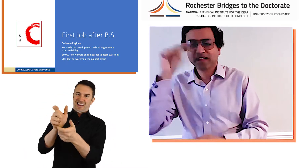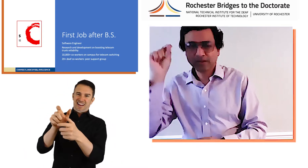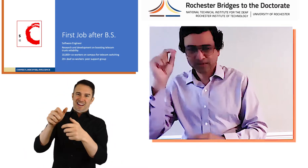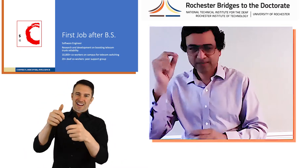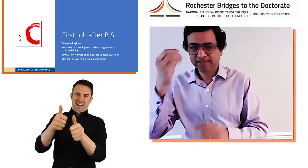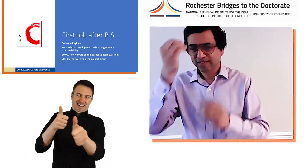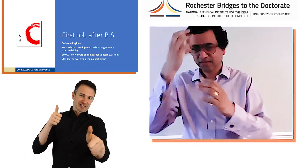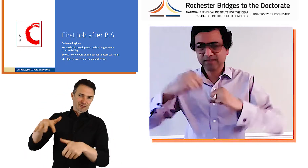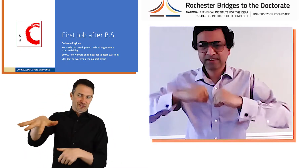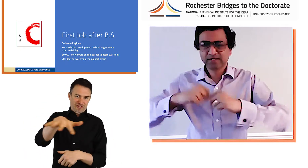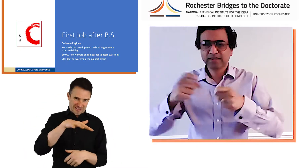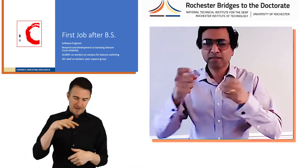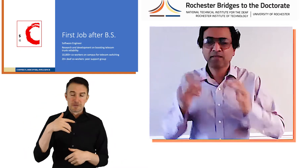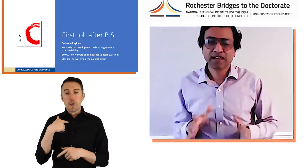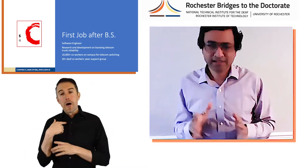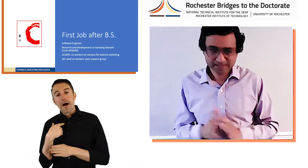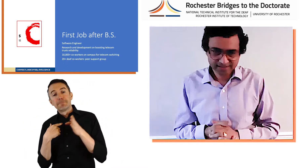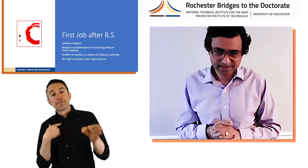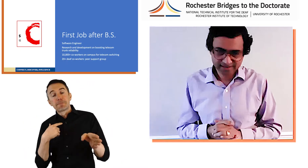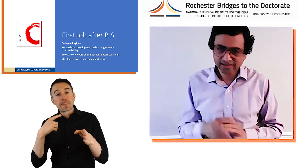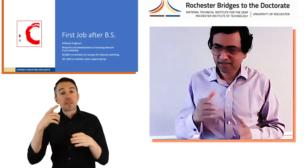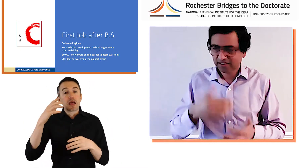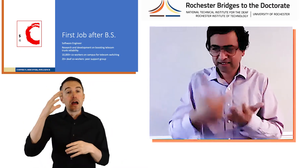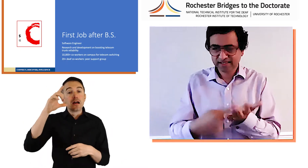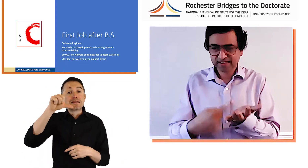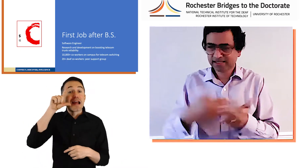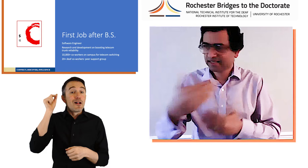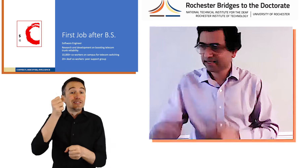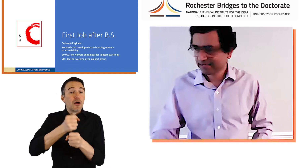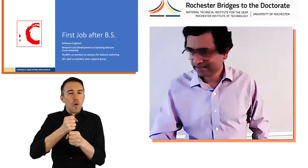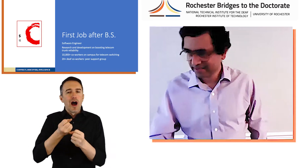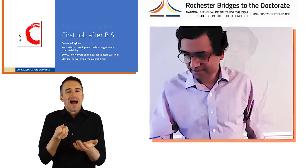and so, I started looking for other jobs before Bell Labs went under.